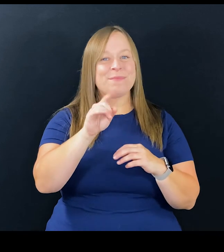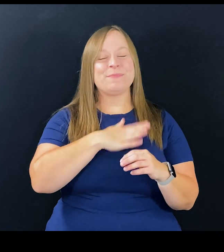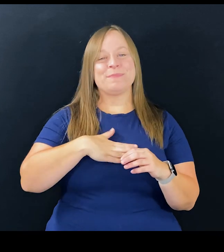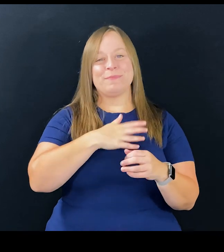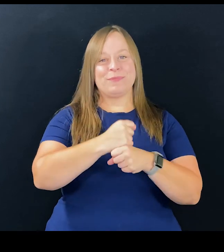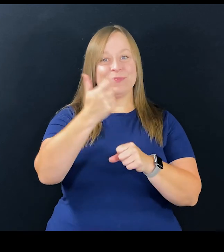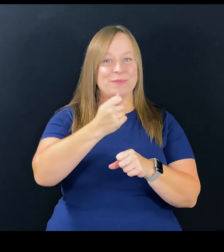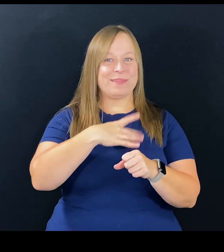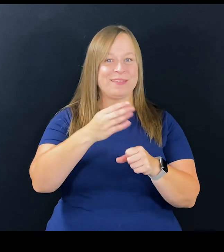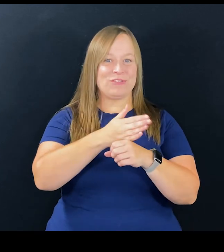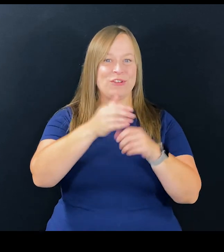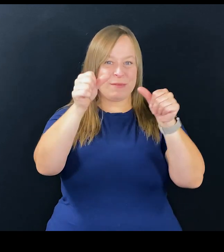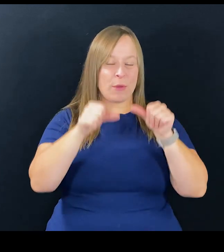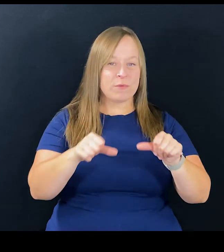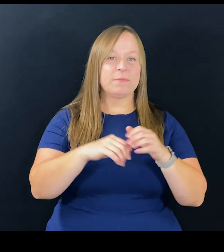If you enjoyed our program, make sure to subscribe,